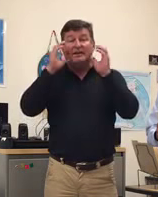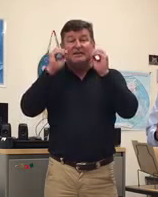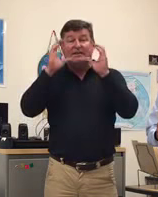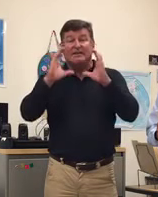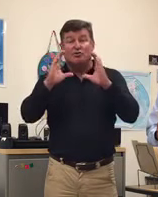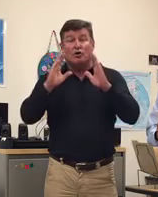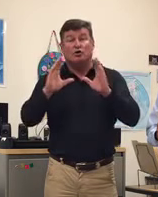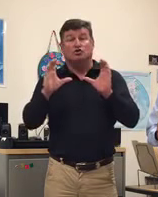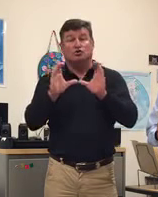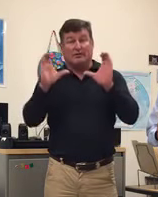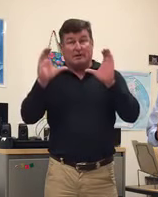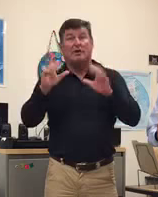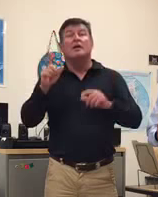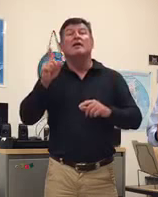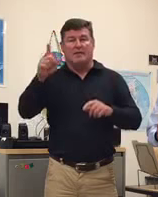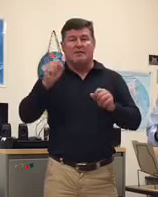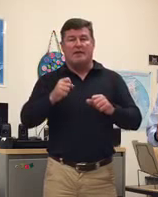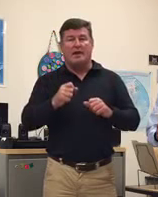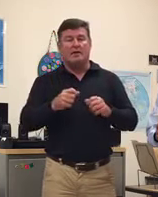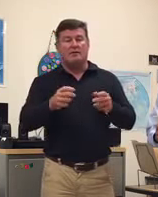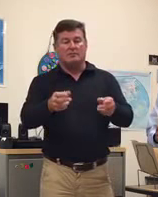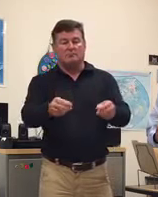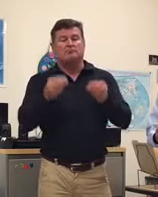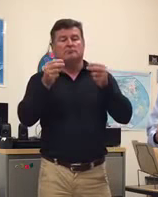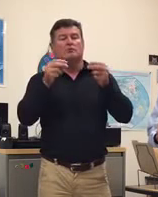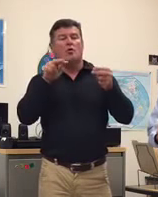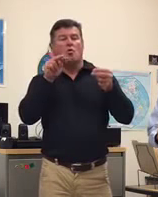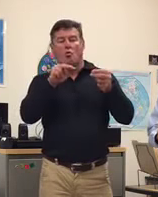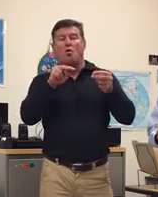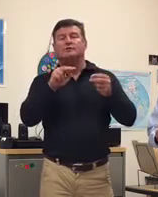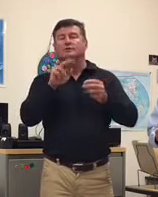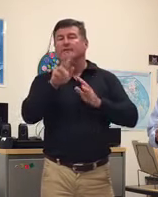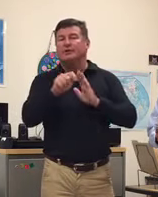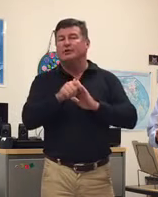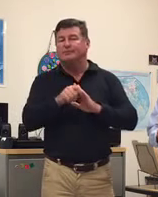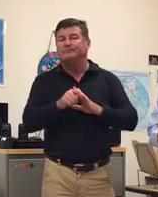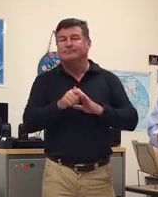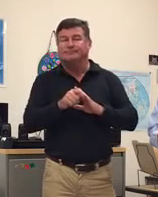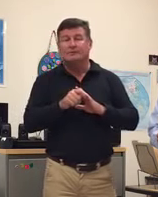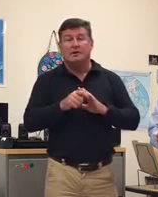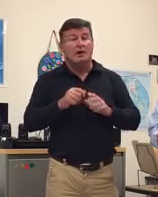if they're conducting an investigation of a teacher, they may also have access to that video.